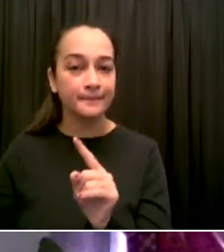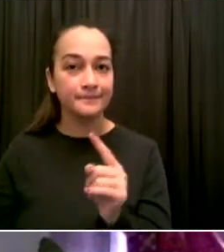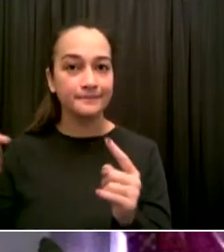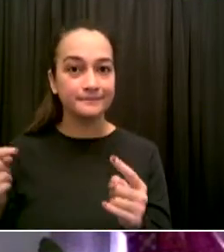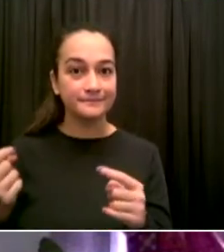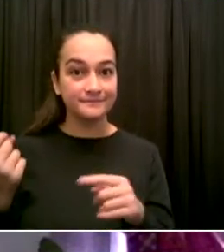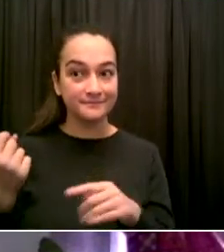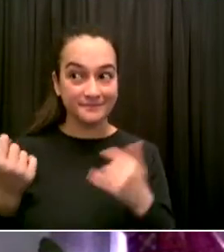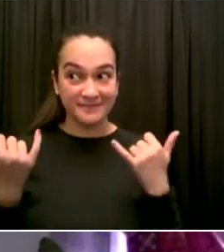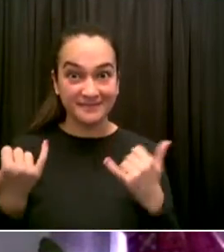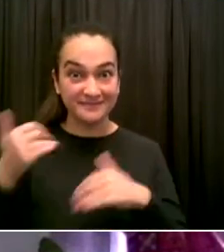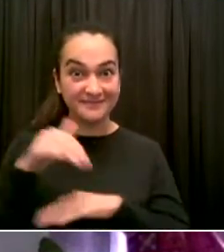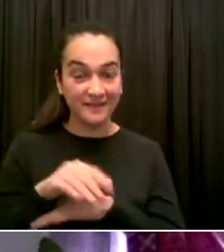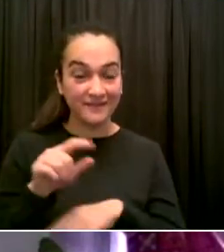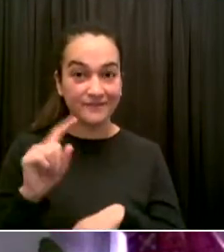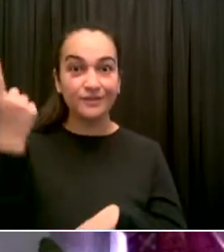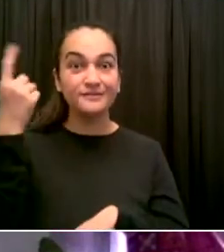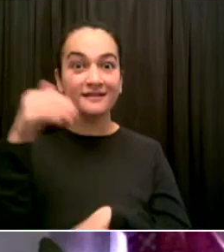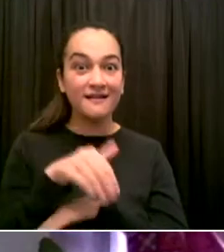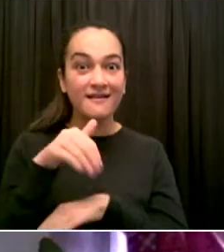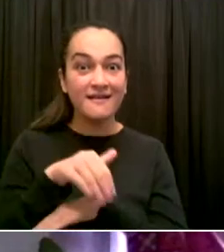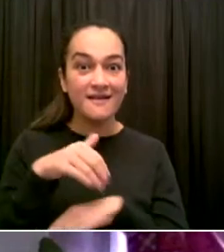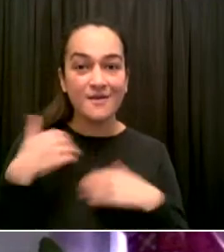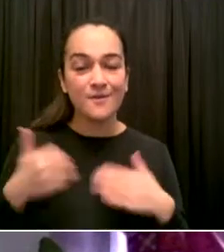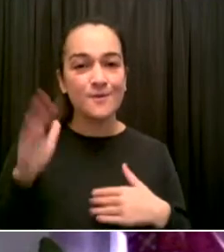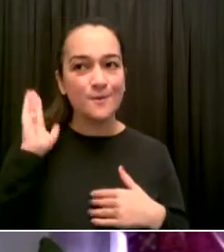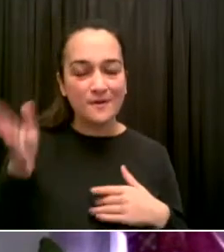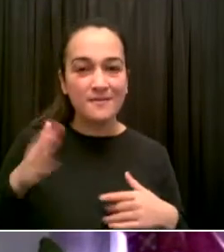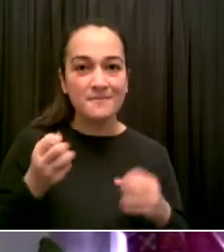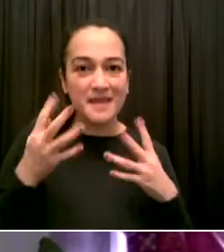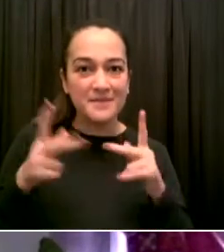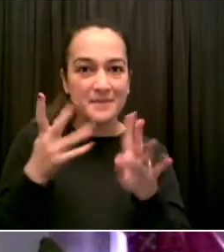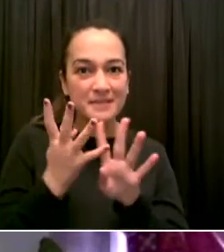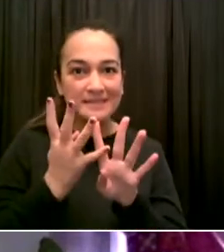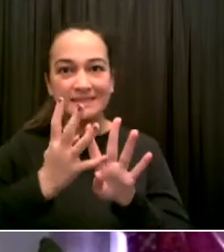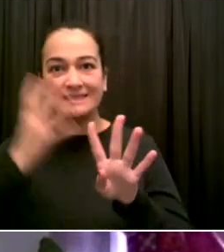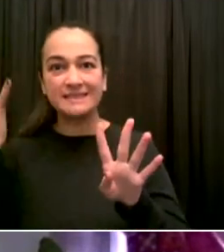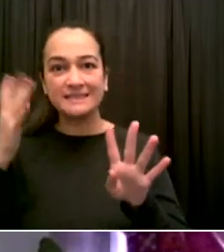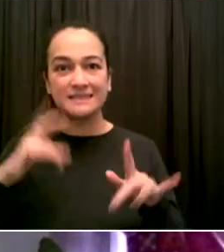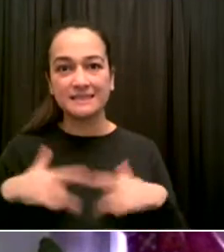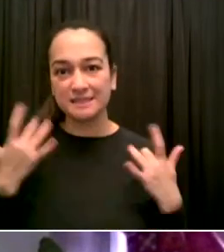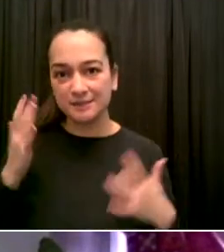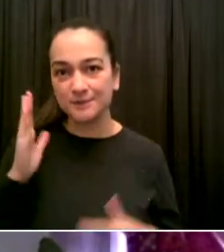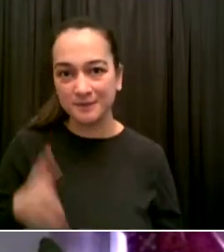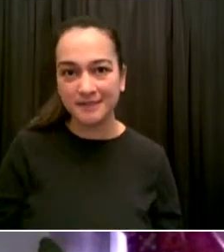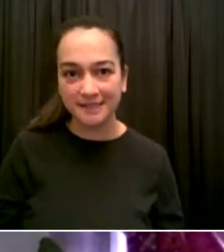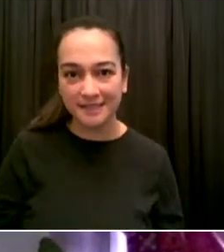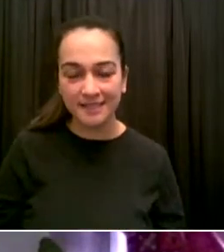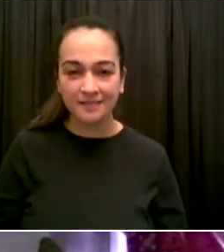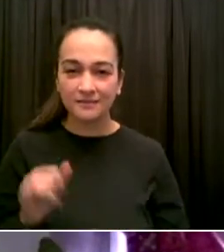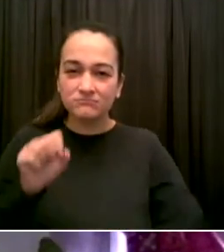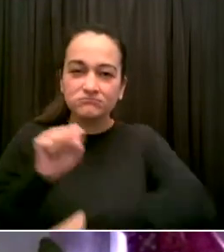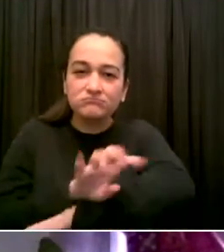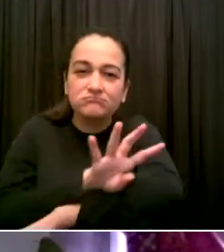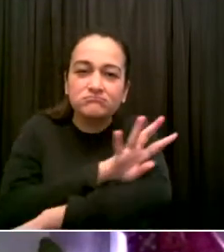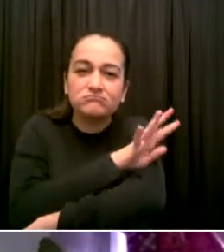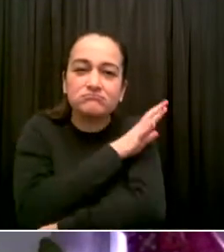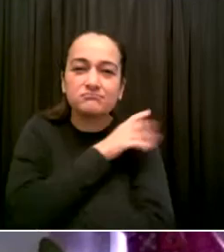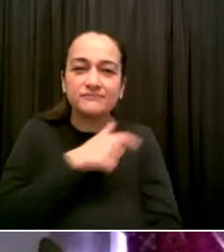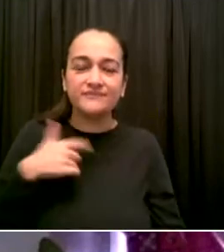THE ROOM AS ELECTRIC DOES NOT